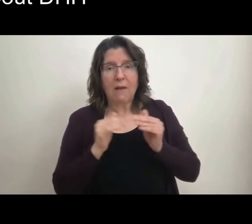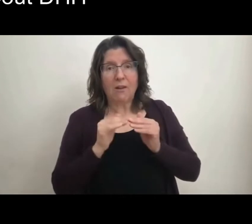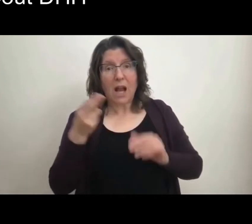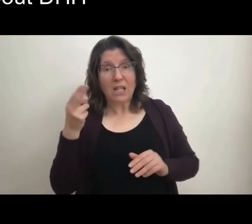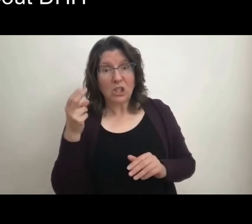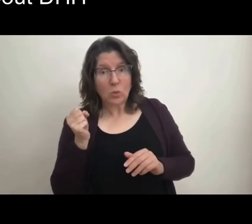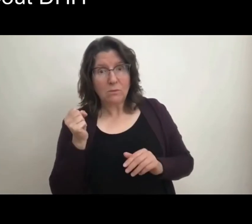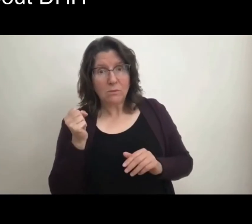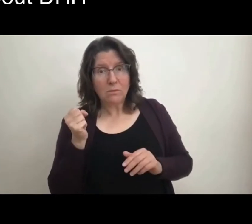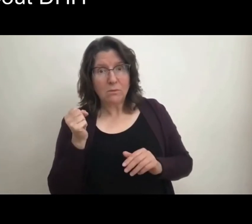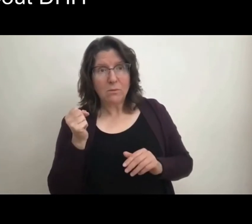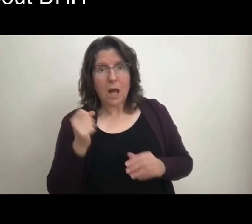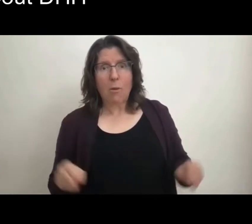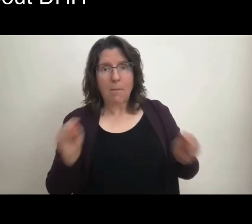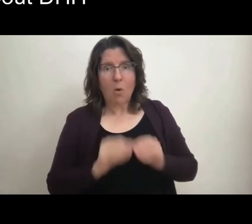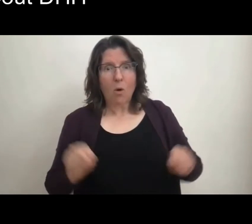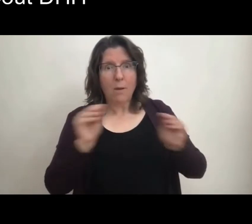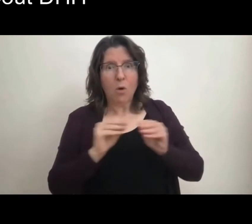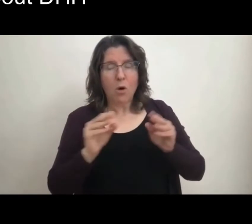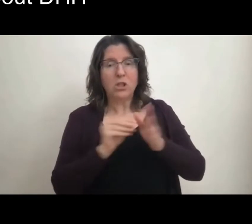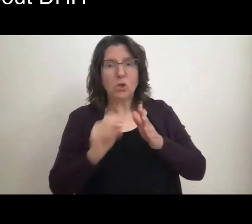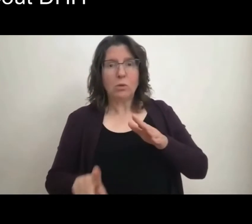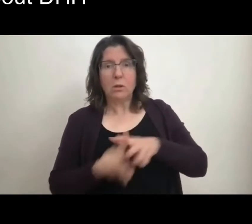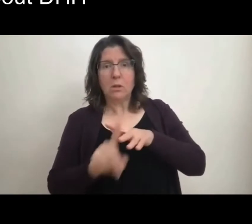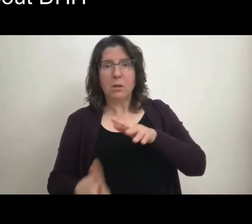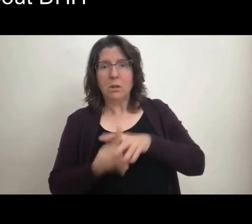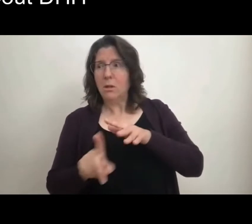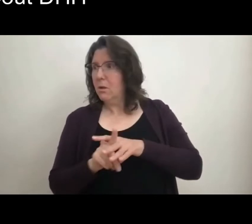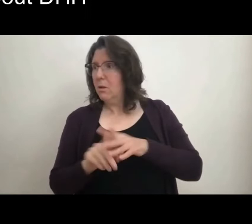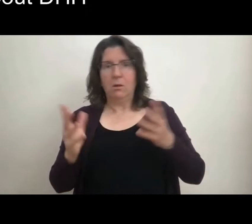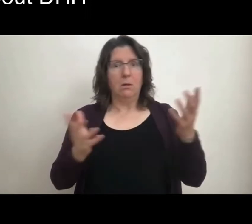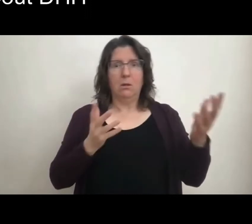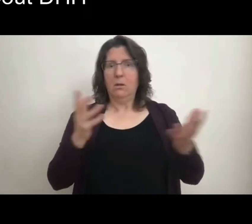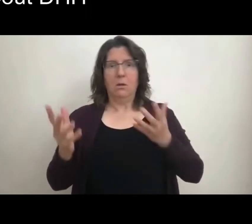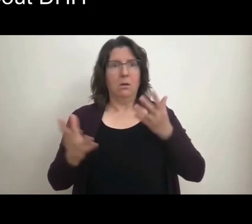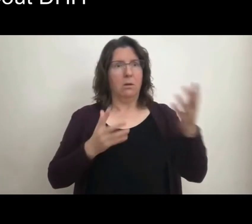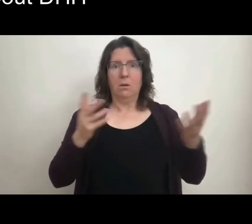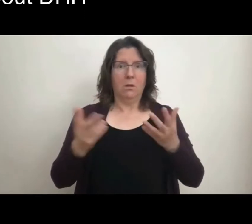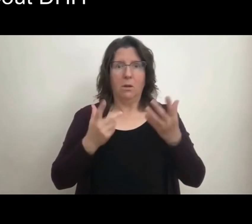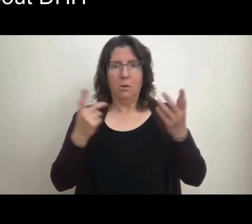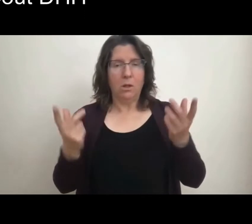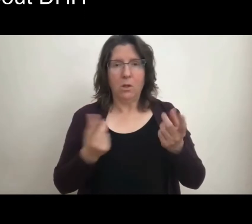But when high school age students are coming into my classroom with grade two reading skills . . .